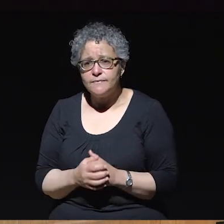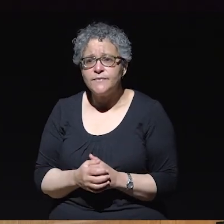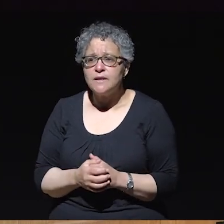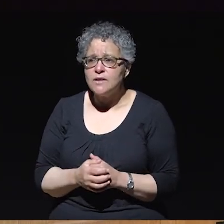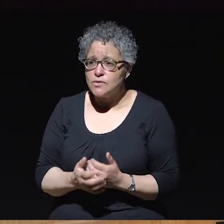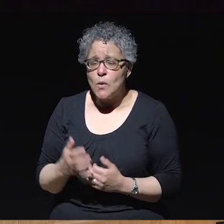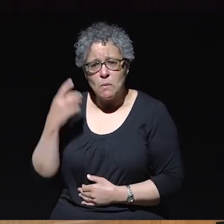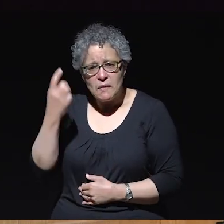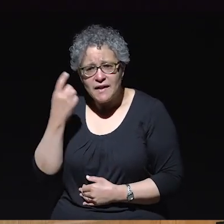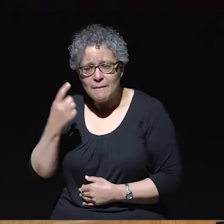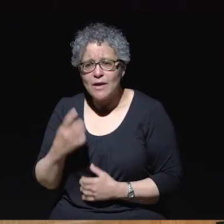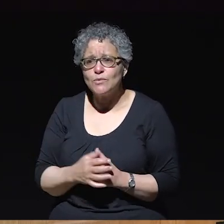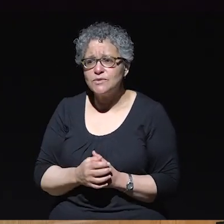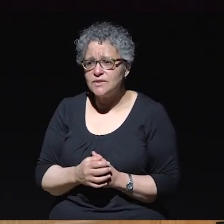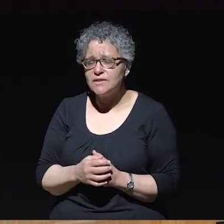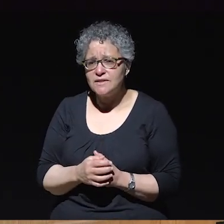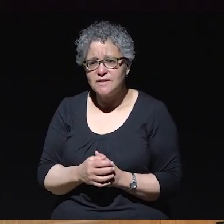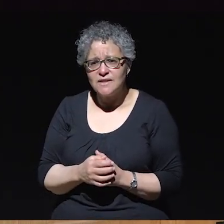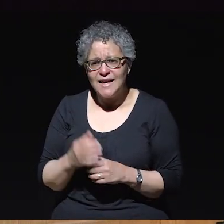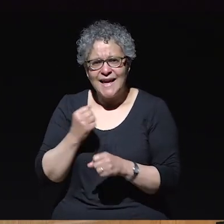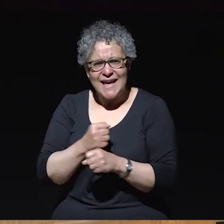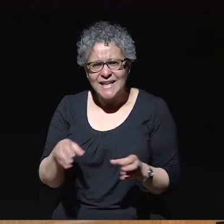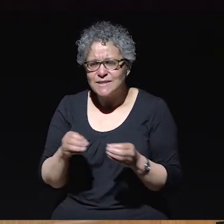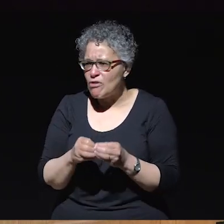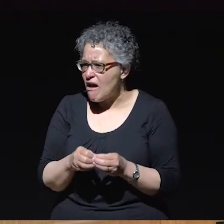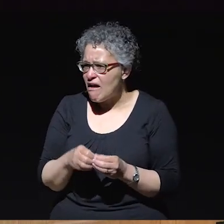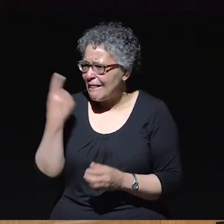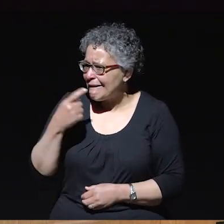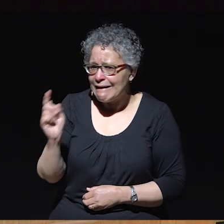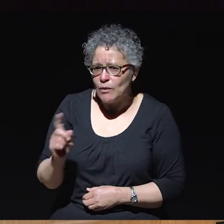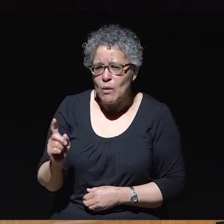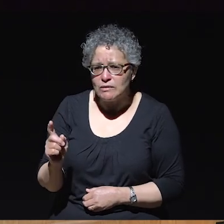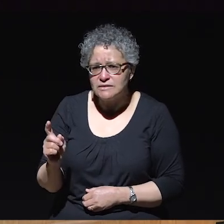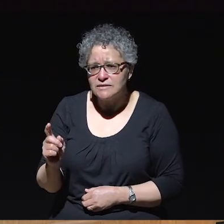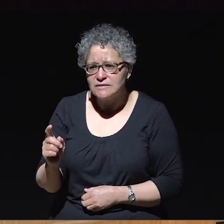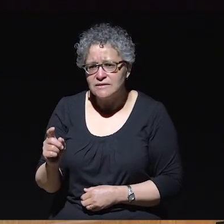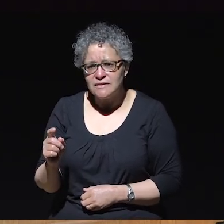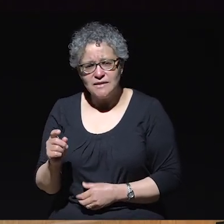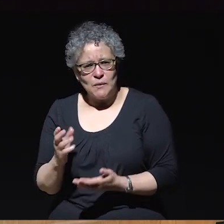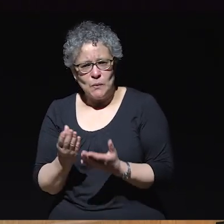well, what was Gainsborough thinking of when he painted 'The Blue Boy' in 1770?